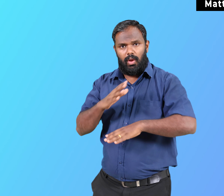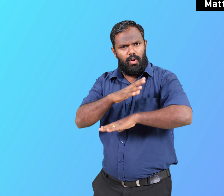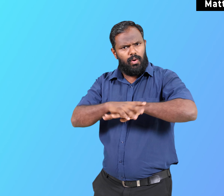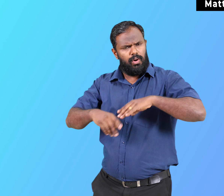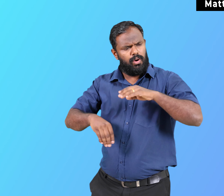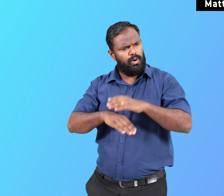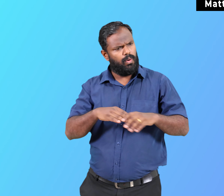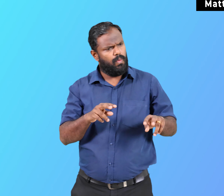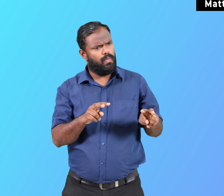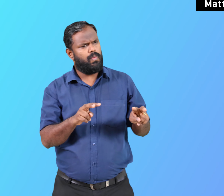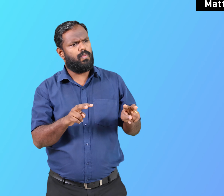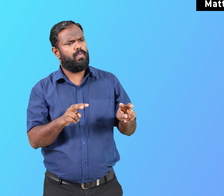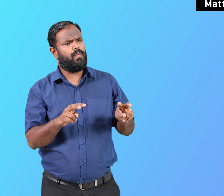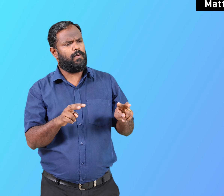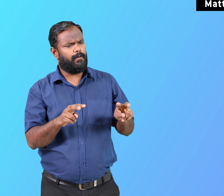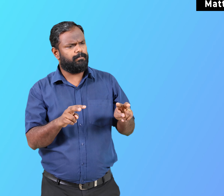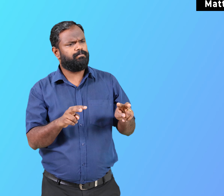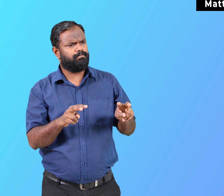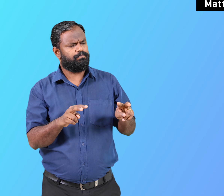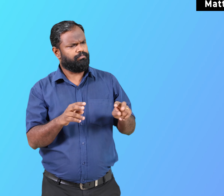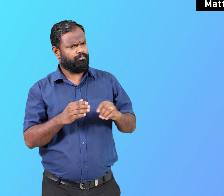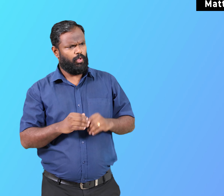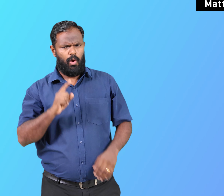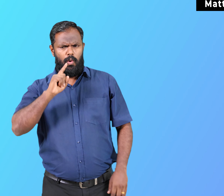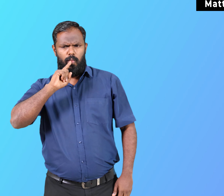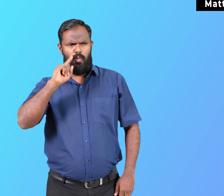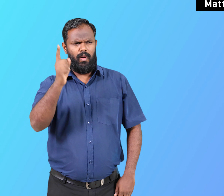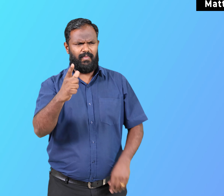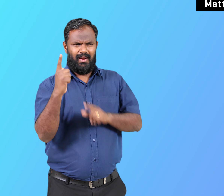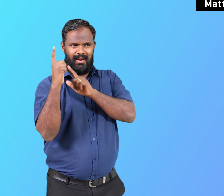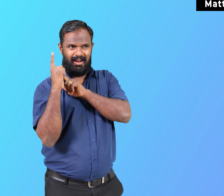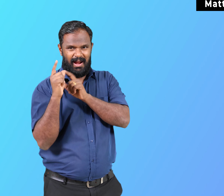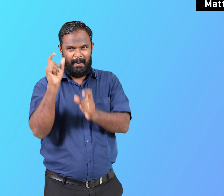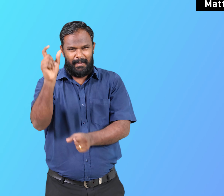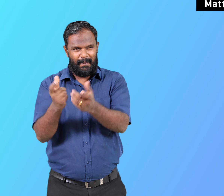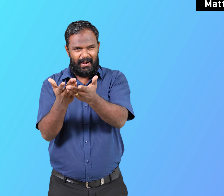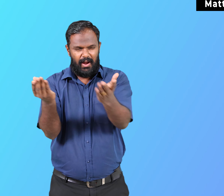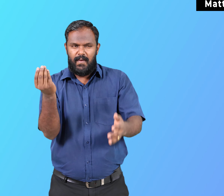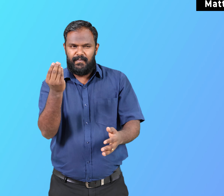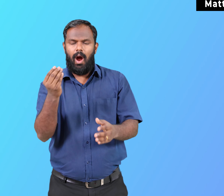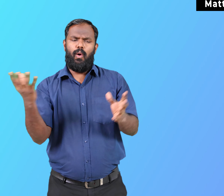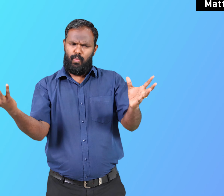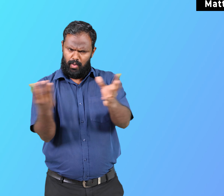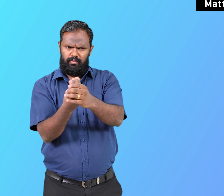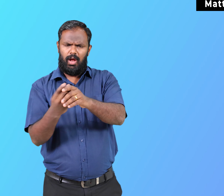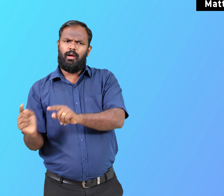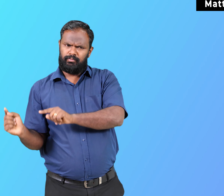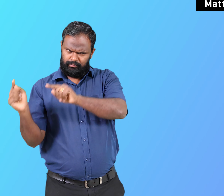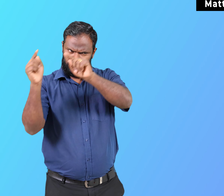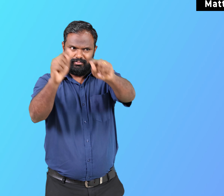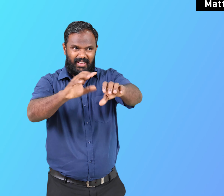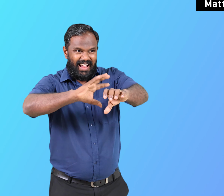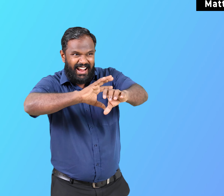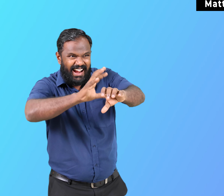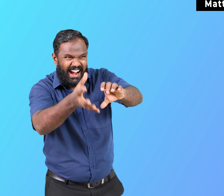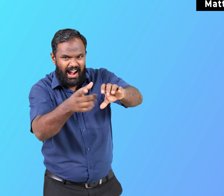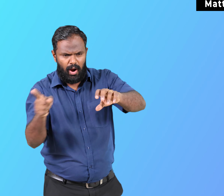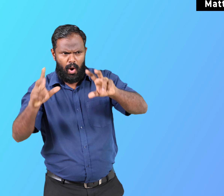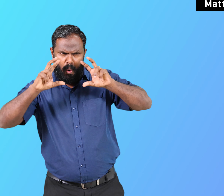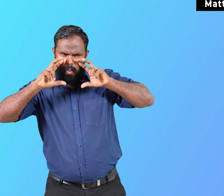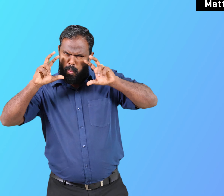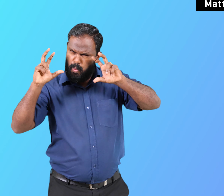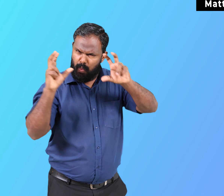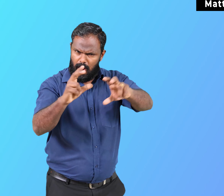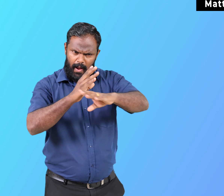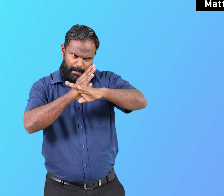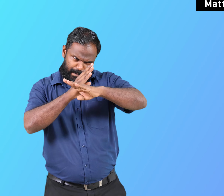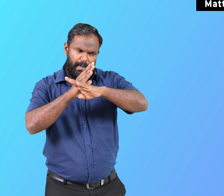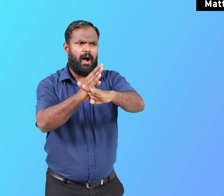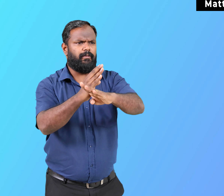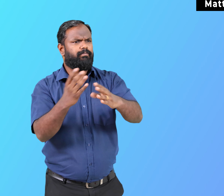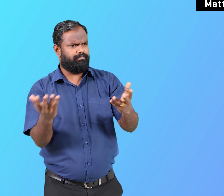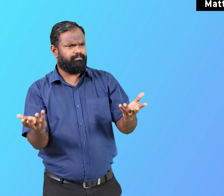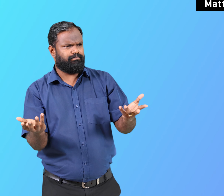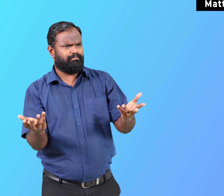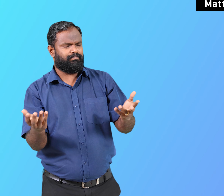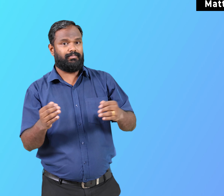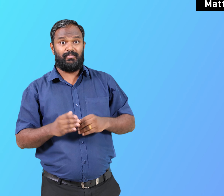Pilate said, “Take some soldiers, go to the tomb and guard it the best way you know.”